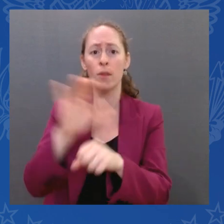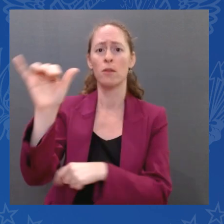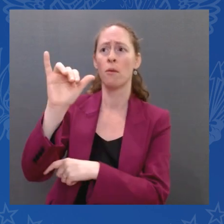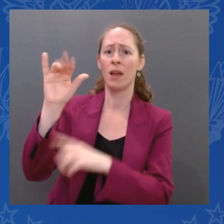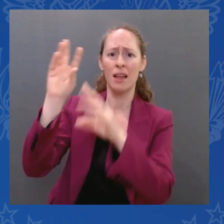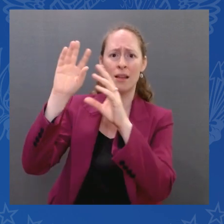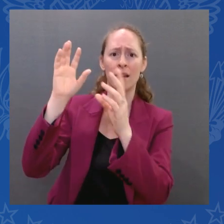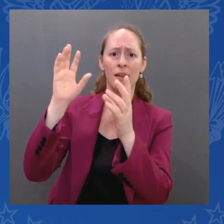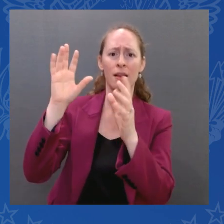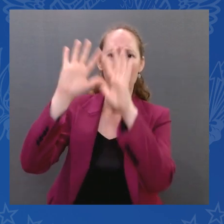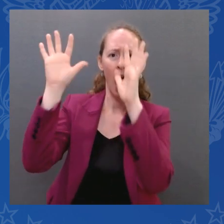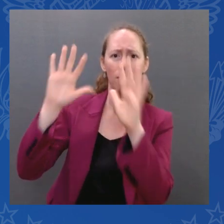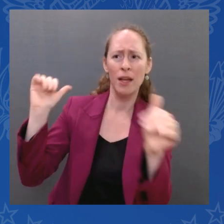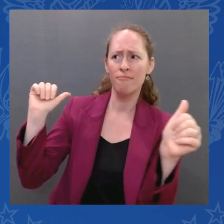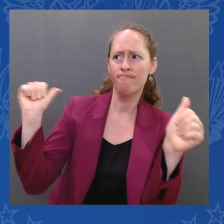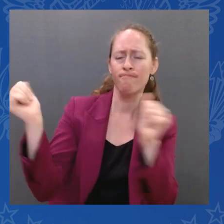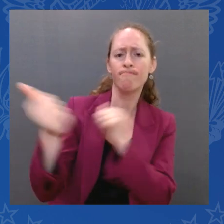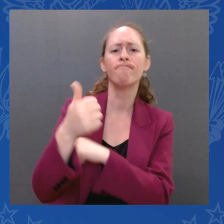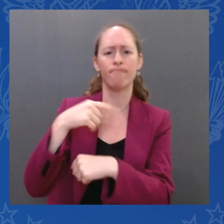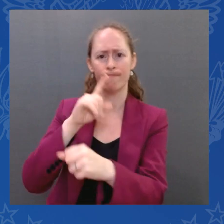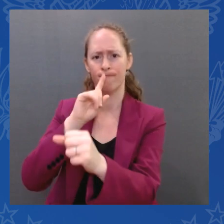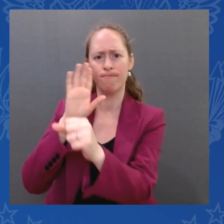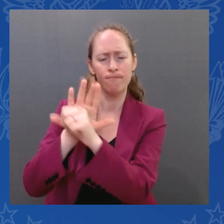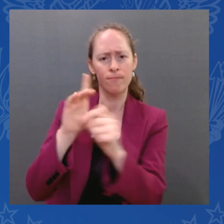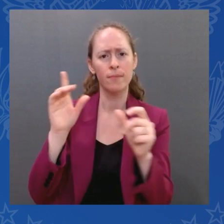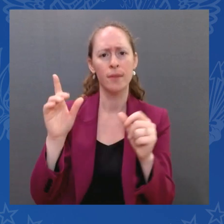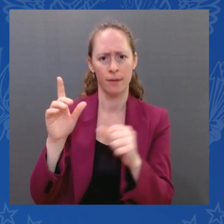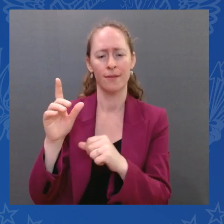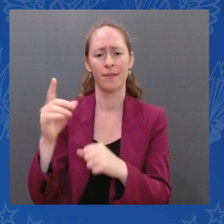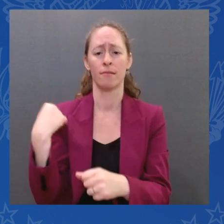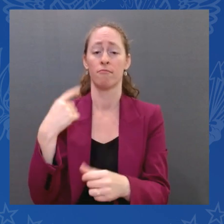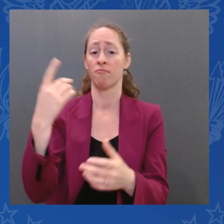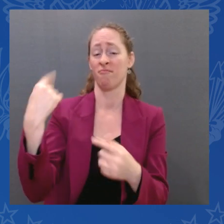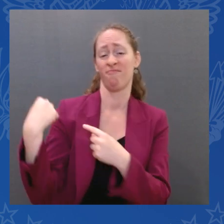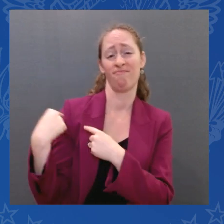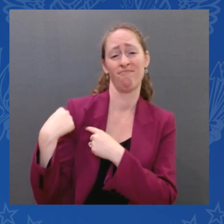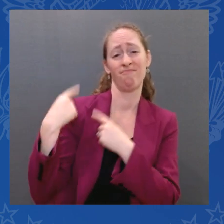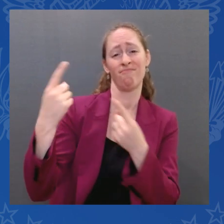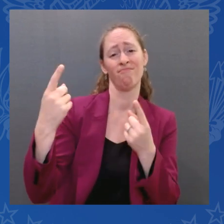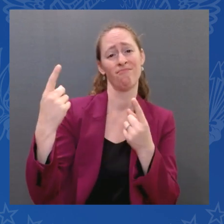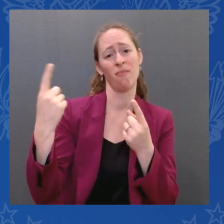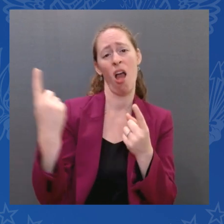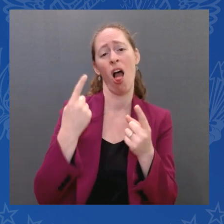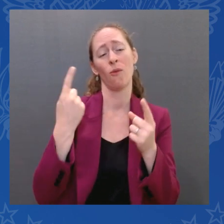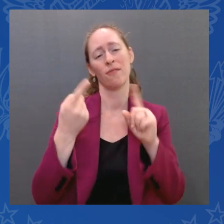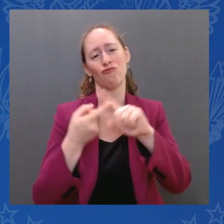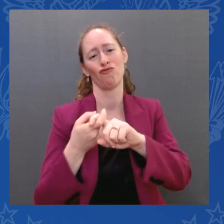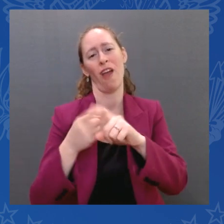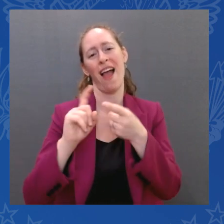and the Jewish people of our security and well-being your entire life.